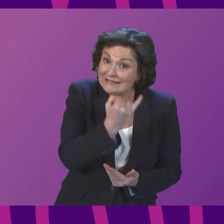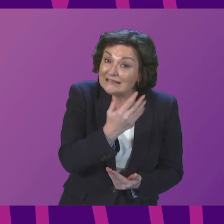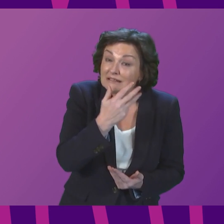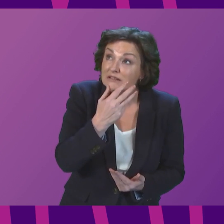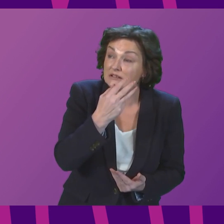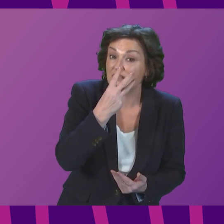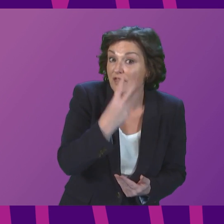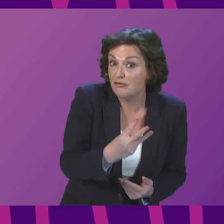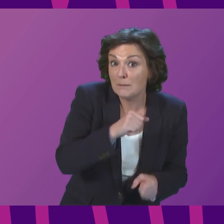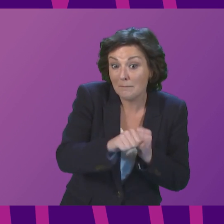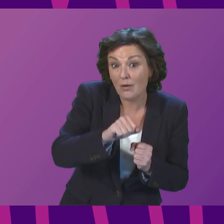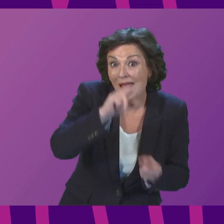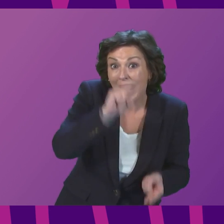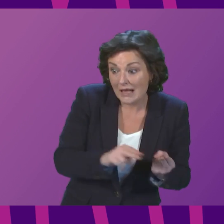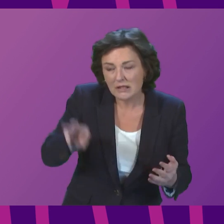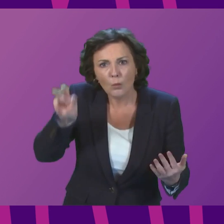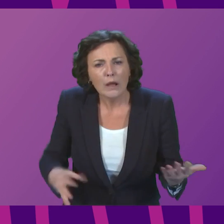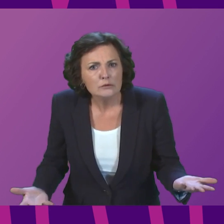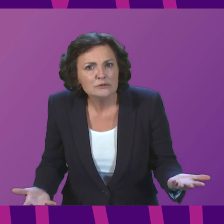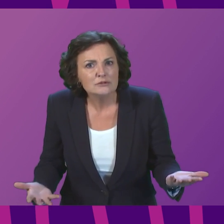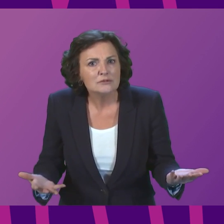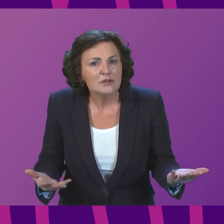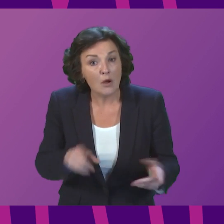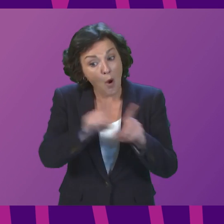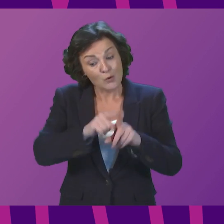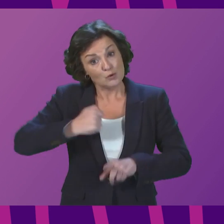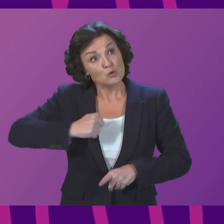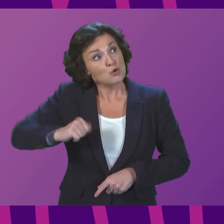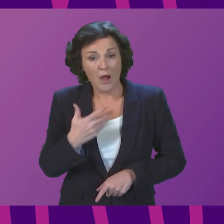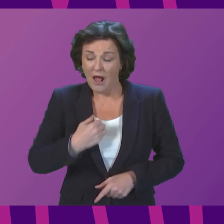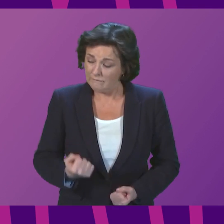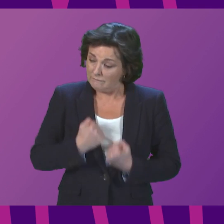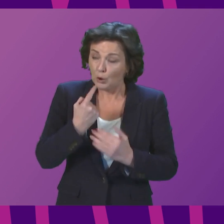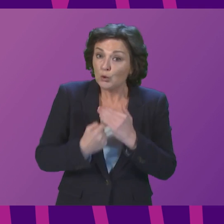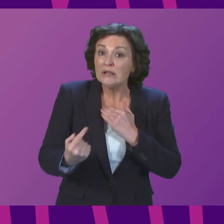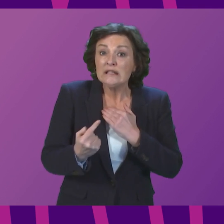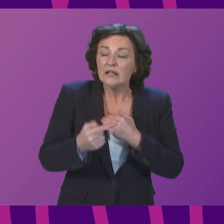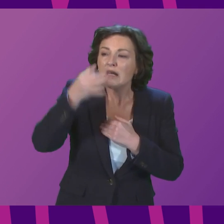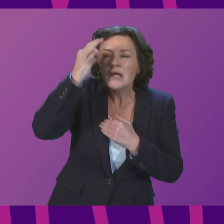than it is in Wales. We have a council tax reduction scheme that gives 100 per cent relief to approximately